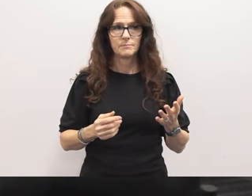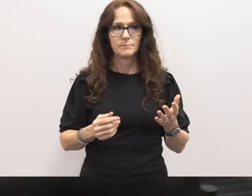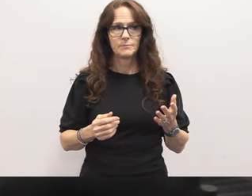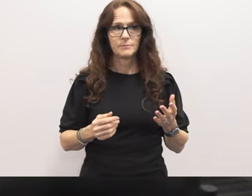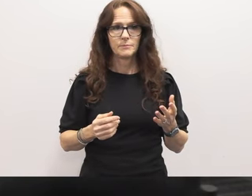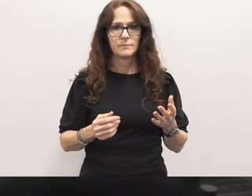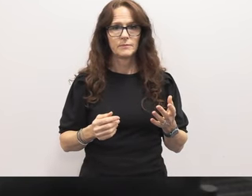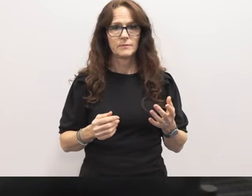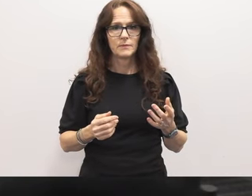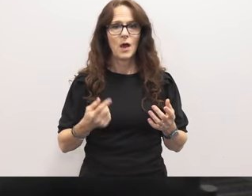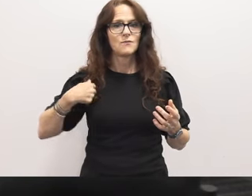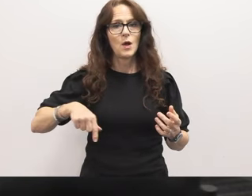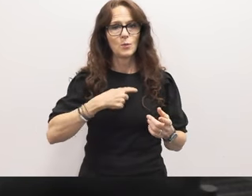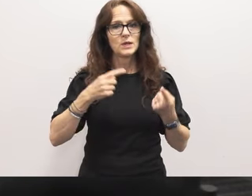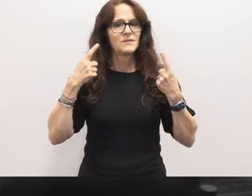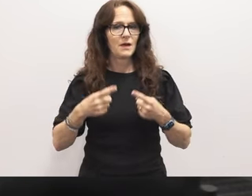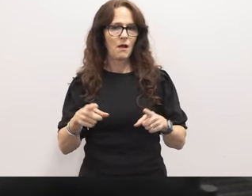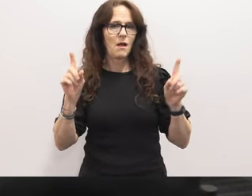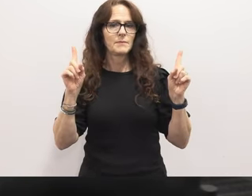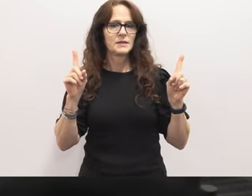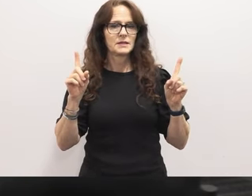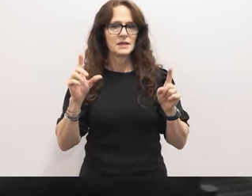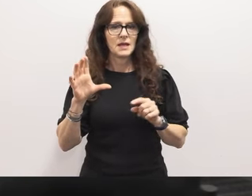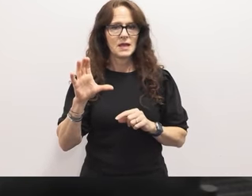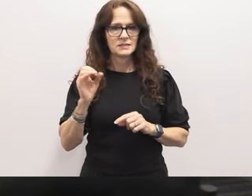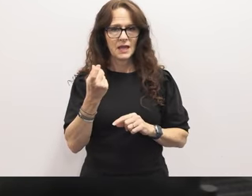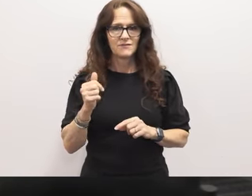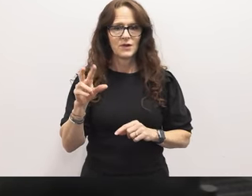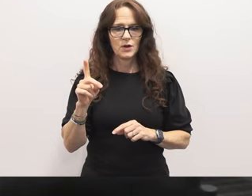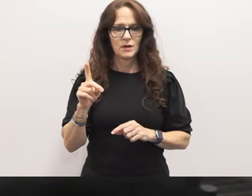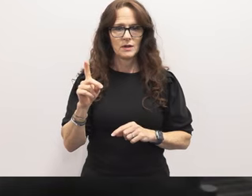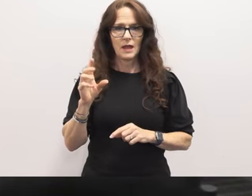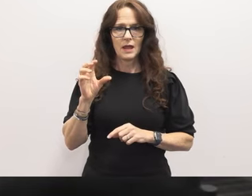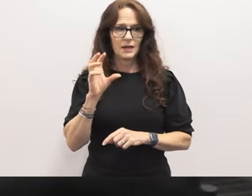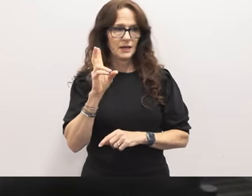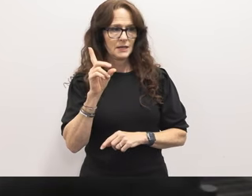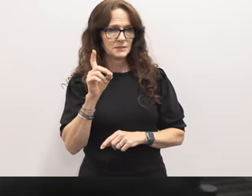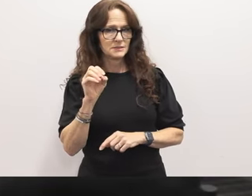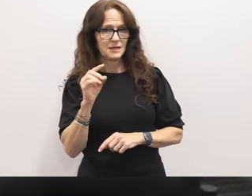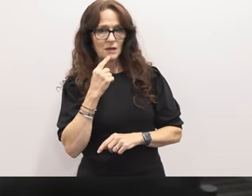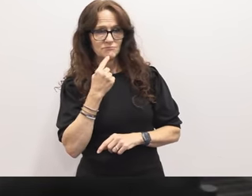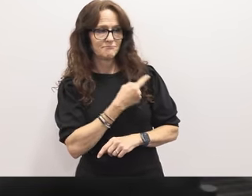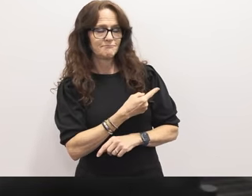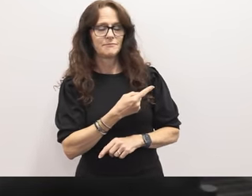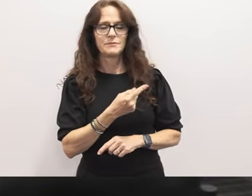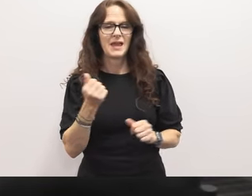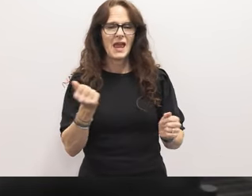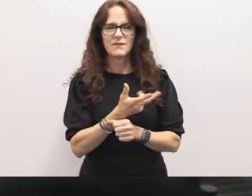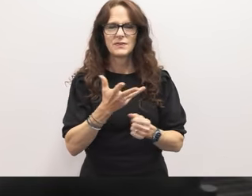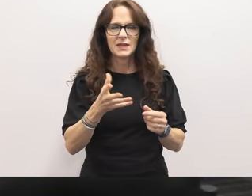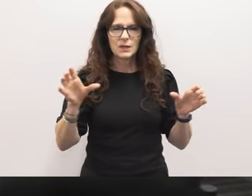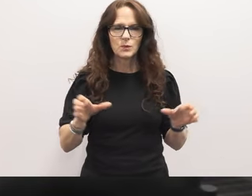at Stanford, you know, like Dow mentioned, it's, everything that we do is connected.